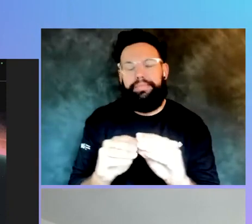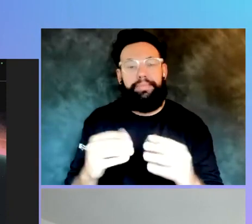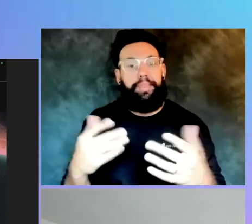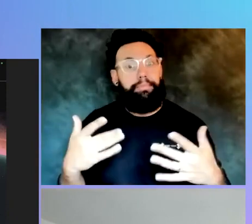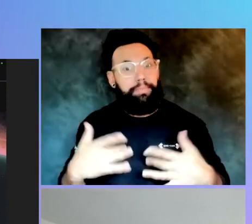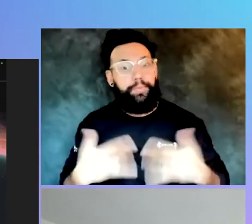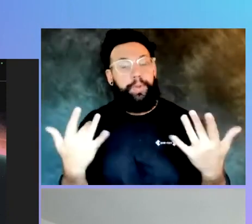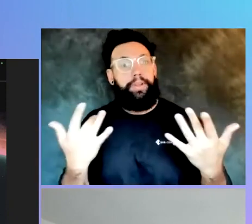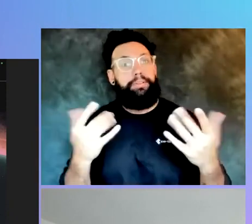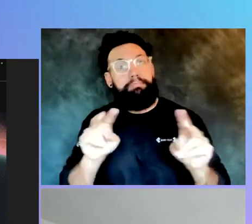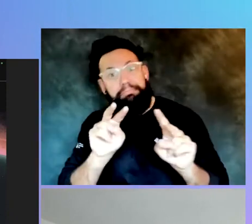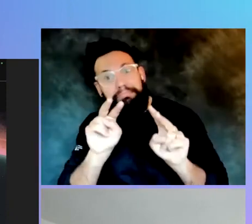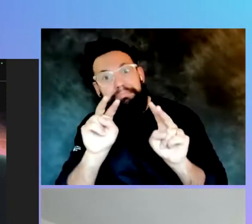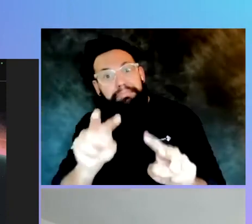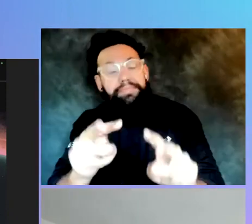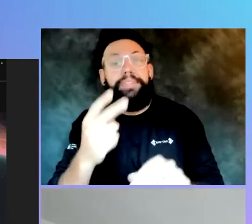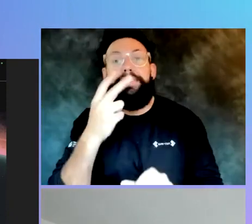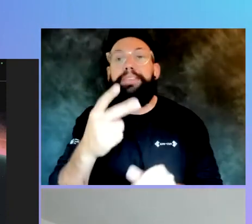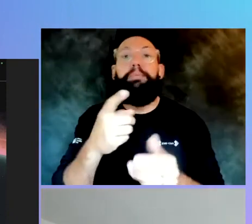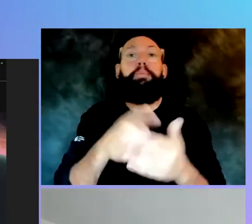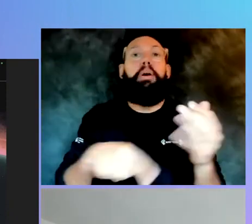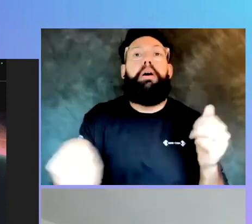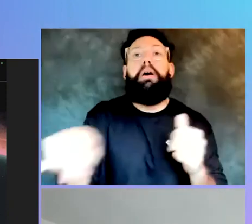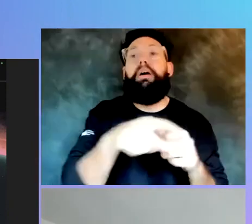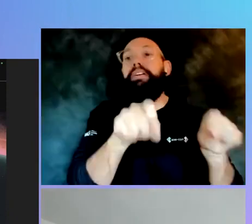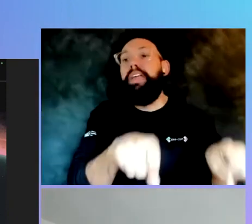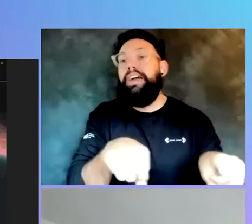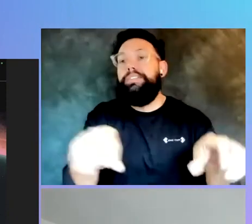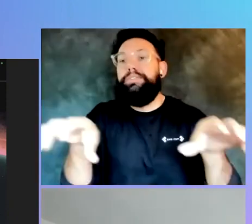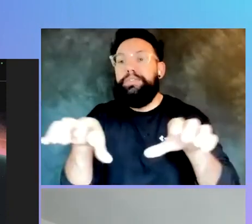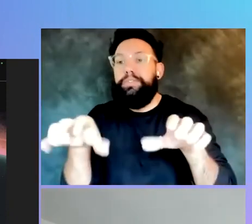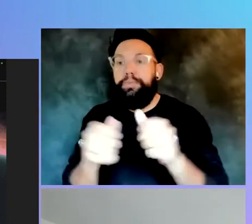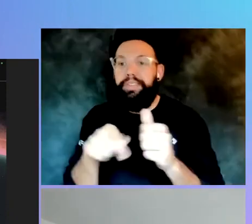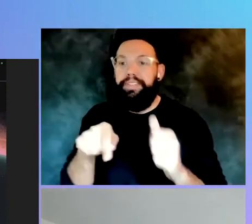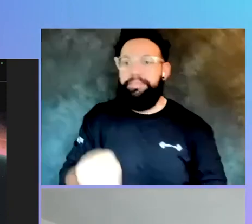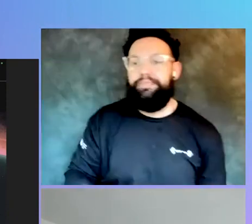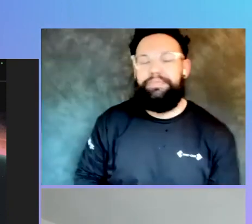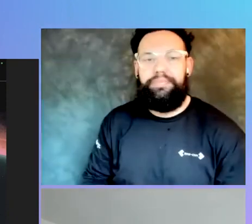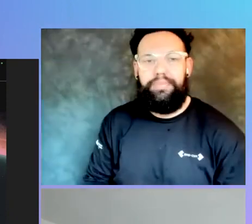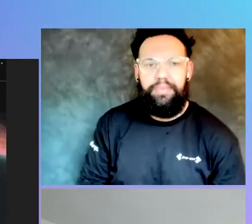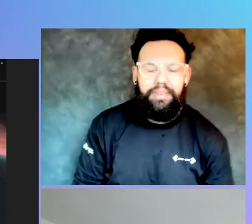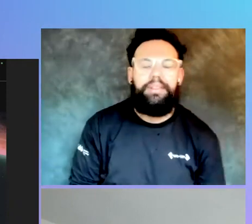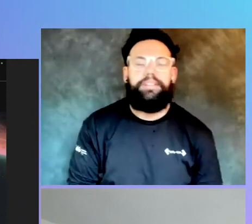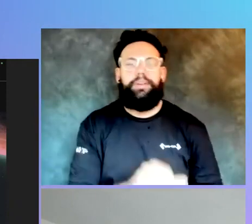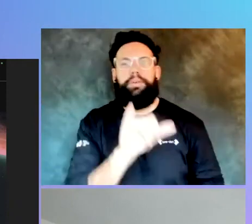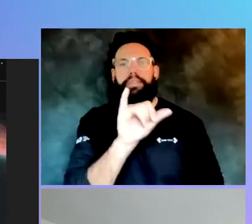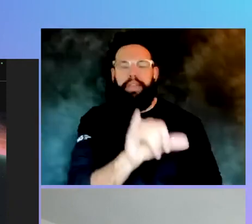as we see what people continue to do with it. As a bit of a